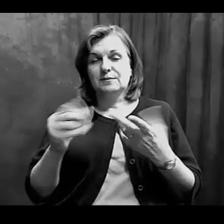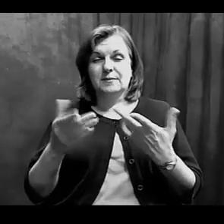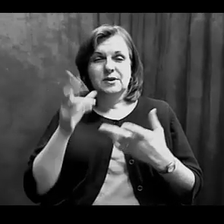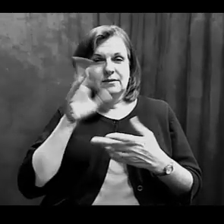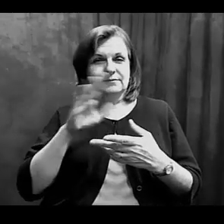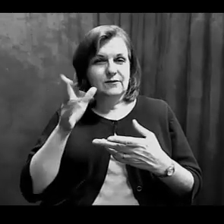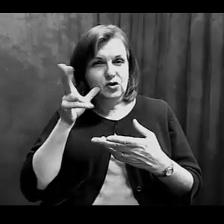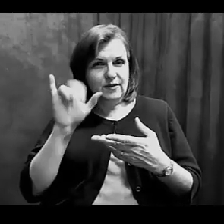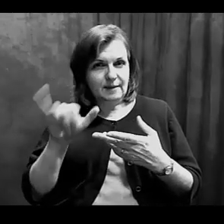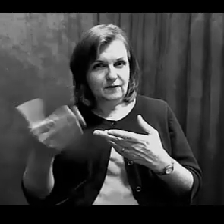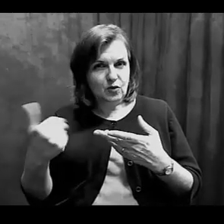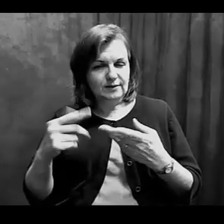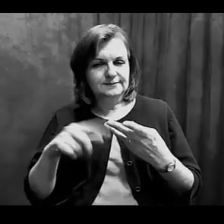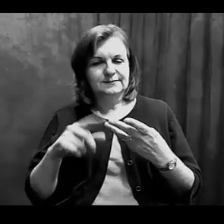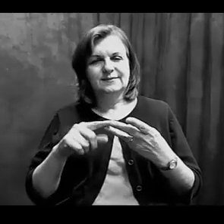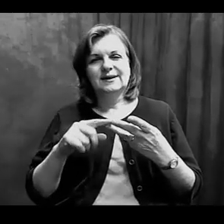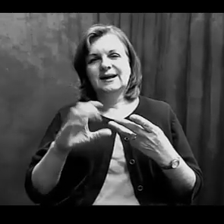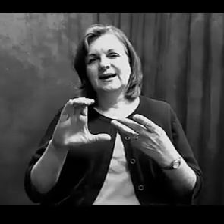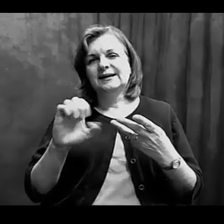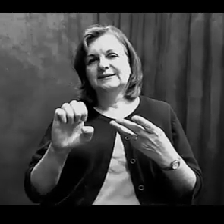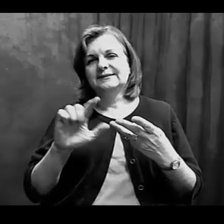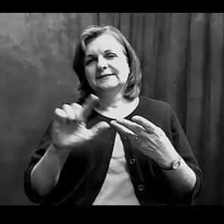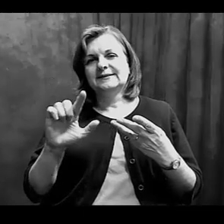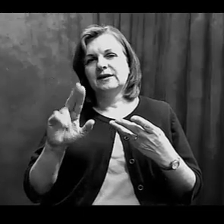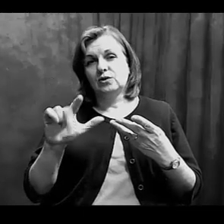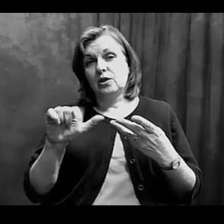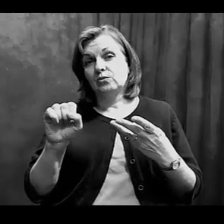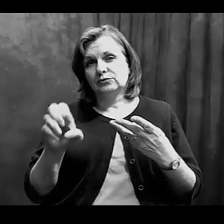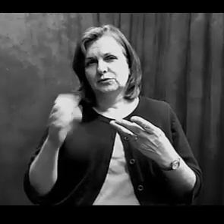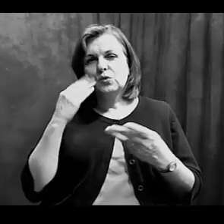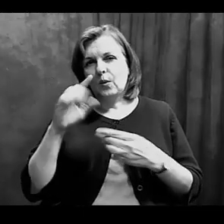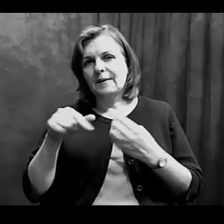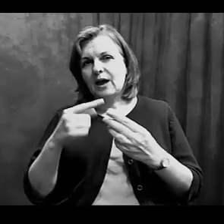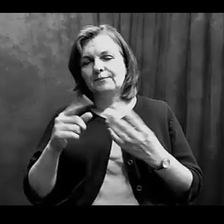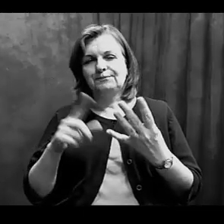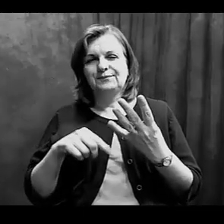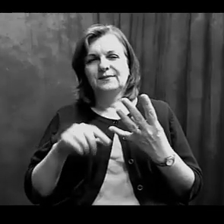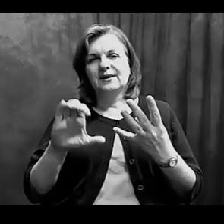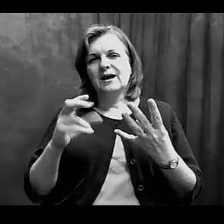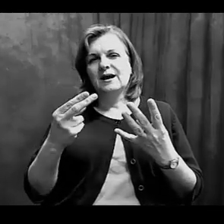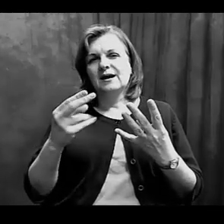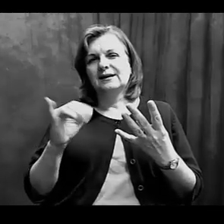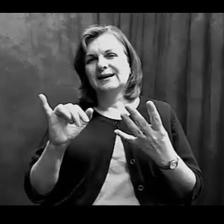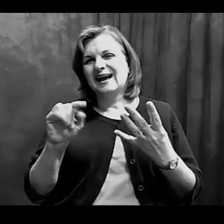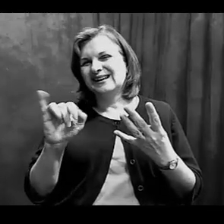glycogen which you may not have heard of before cellulose again probably familiar with